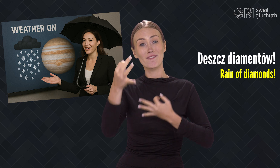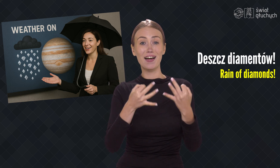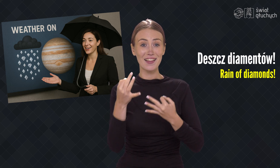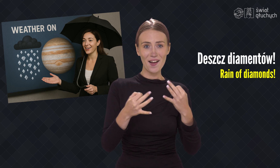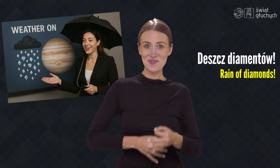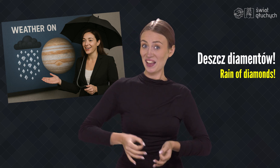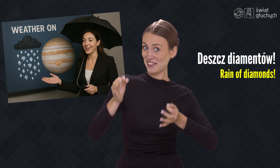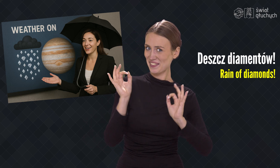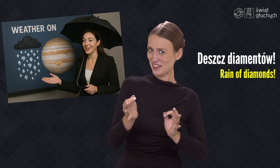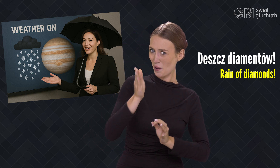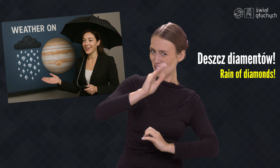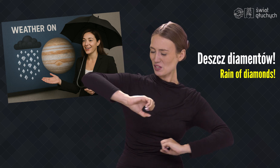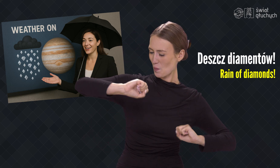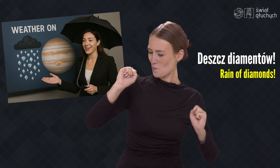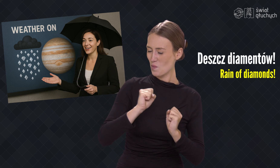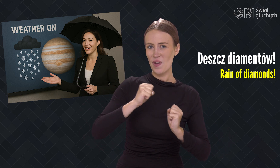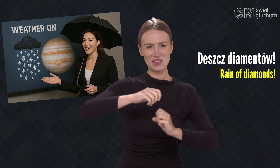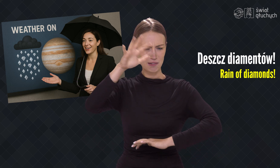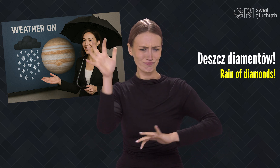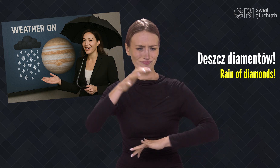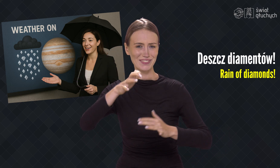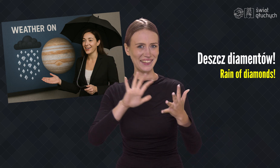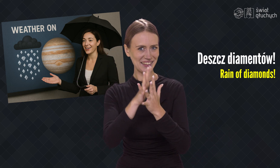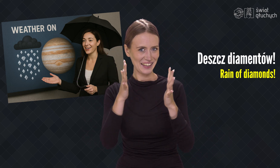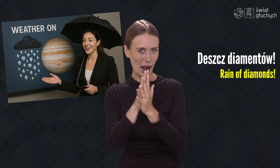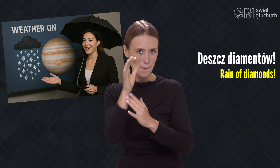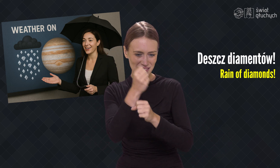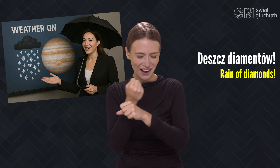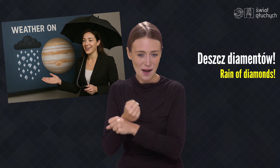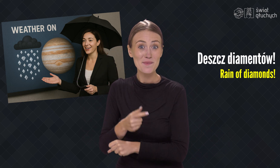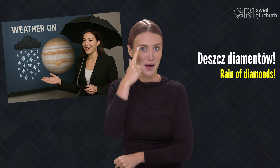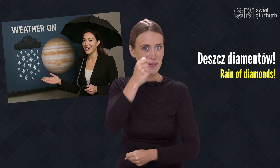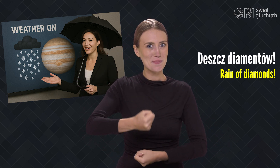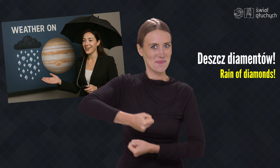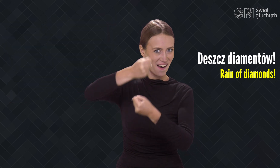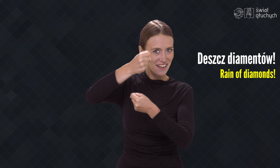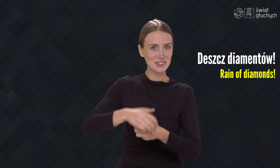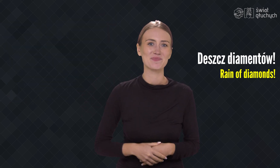“Today there will be heavy diamond showers — don’t forget your umbrellas” 😊